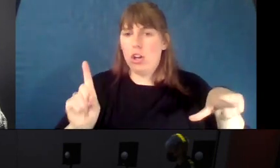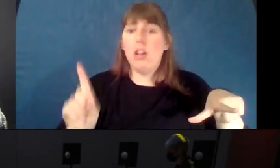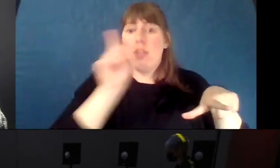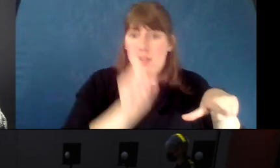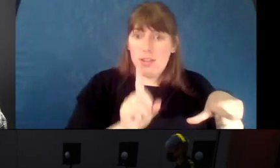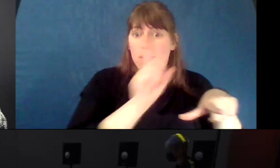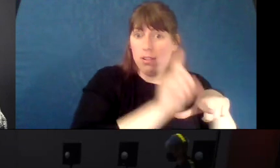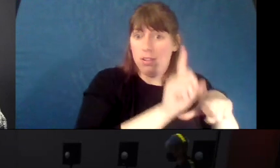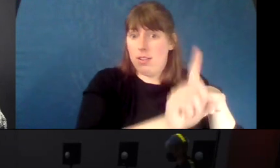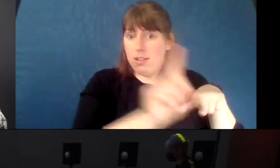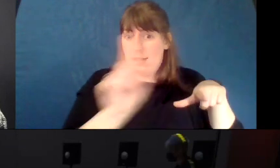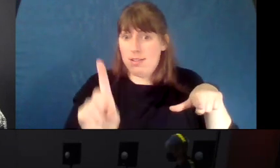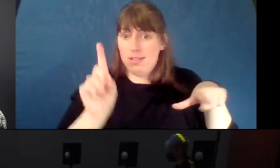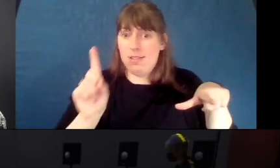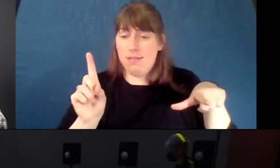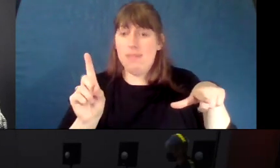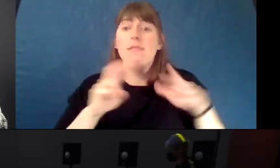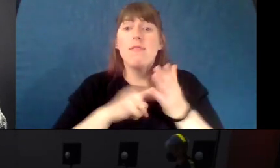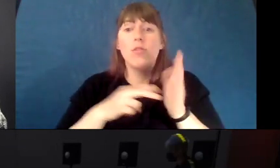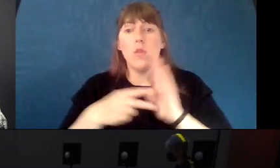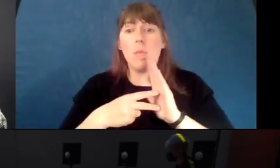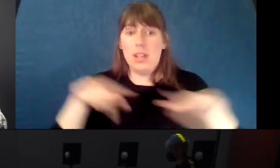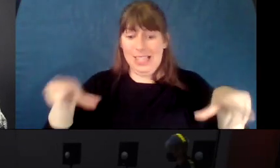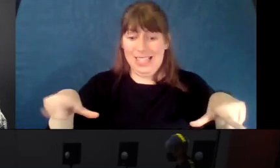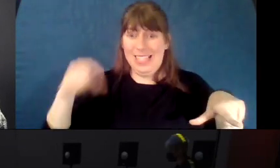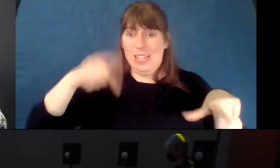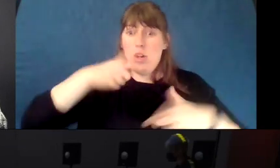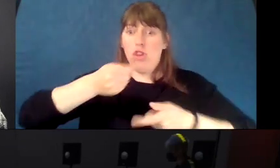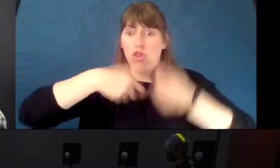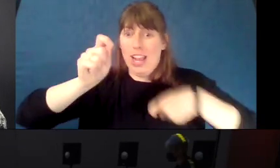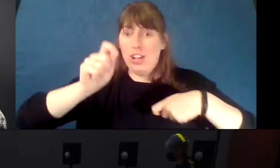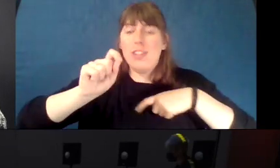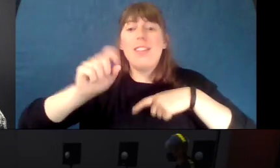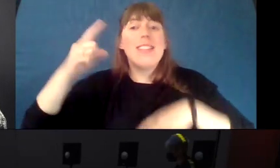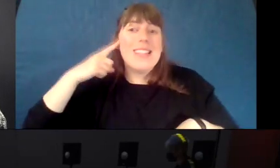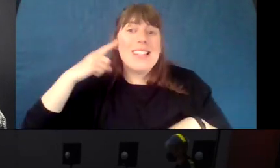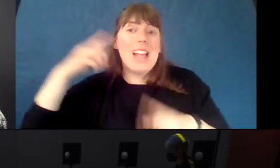change projection, have projection change all around, and have sound follow you in the space.